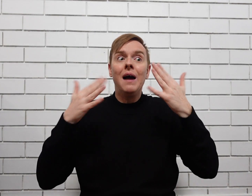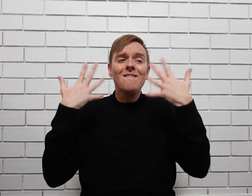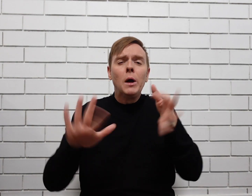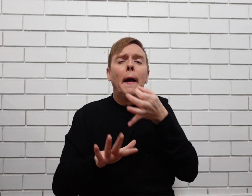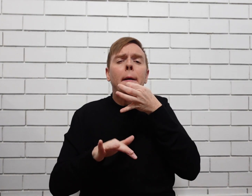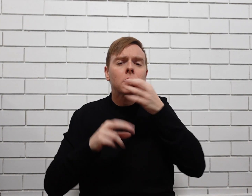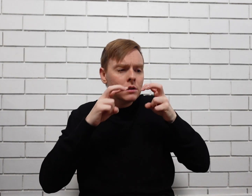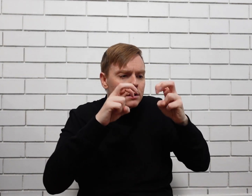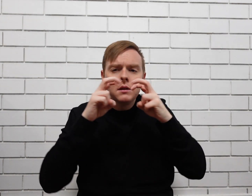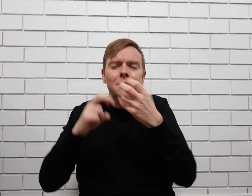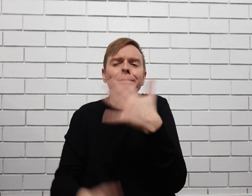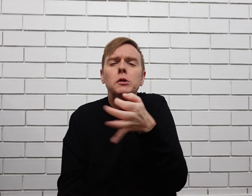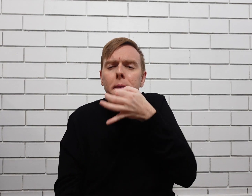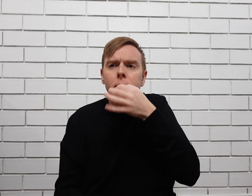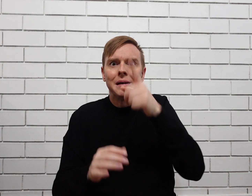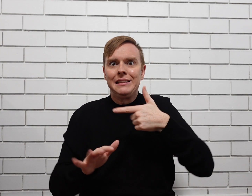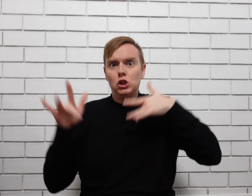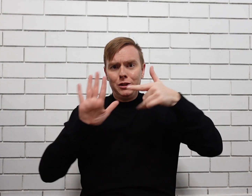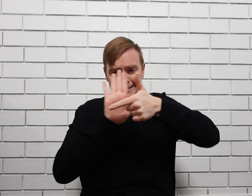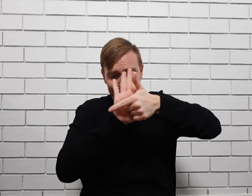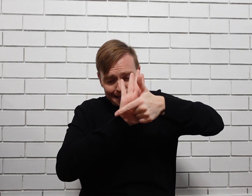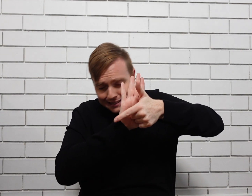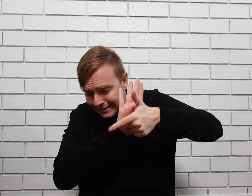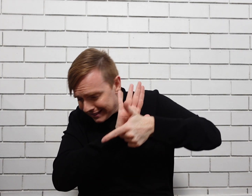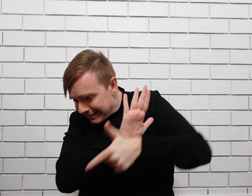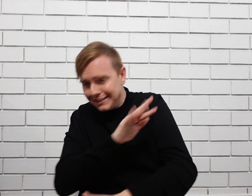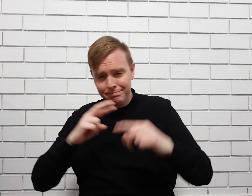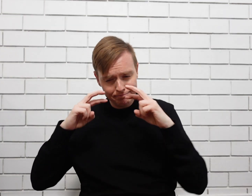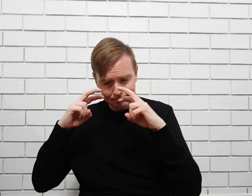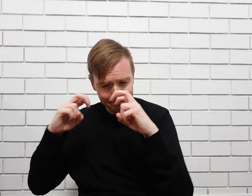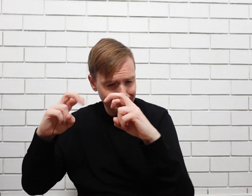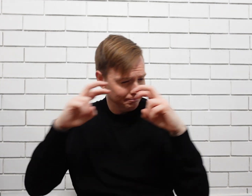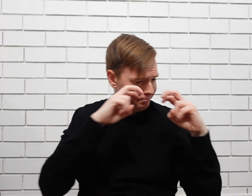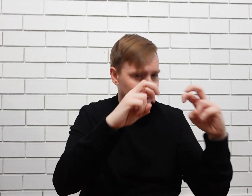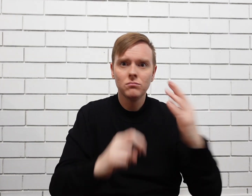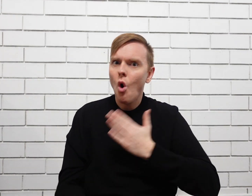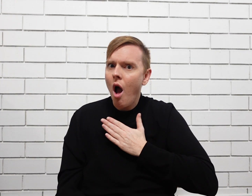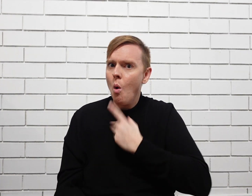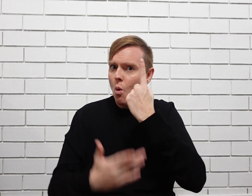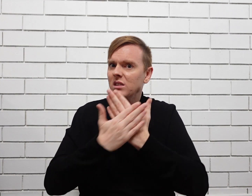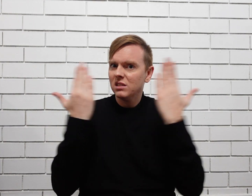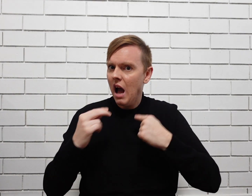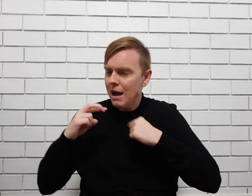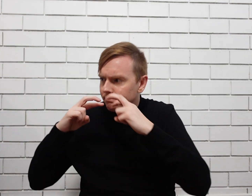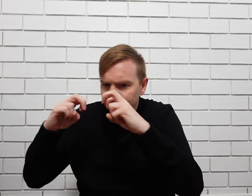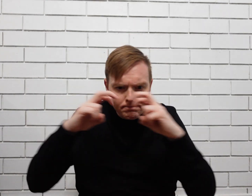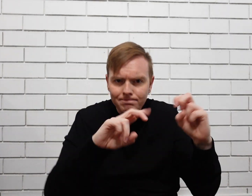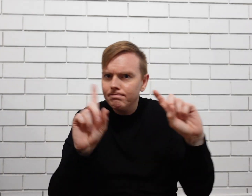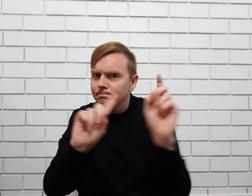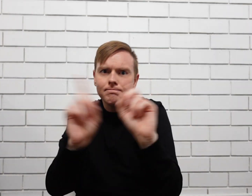I have done a bit of research but I haven't done the deep research. I would like to do this one day and find out more.